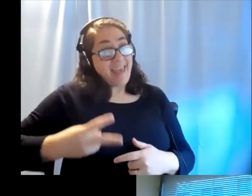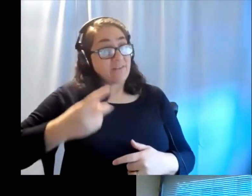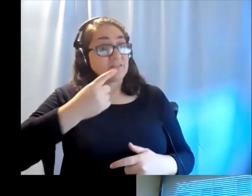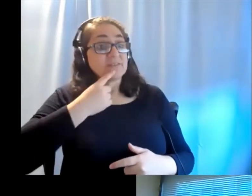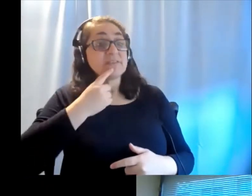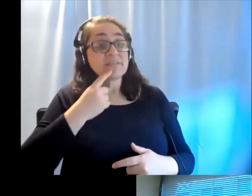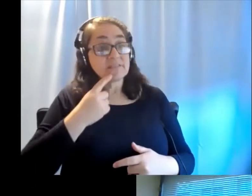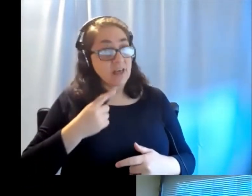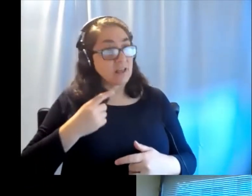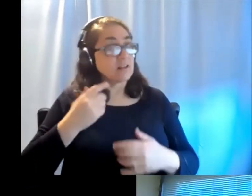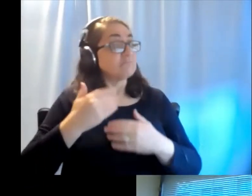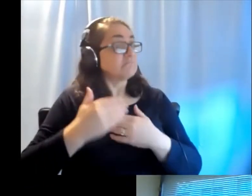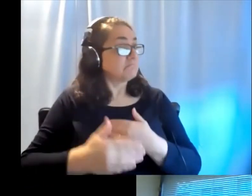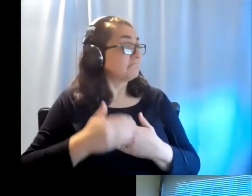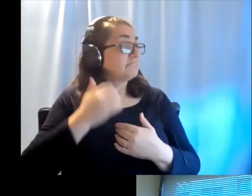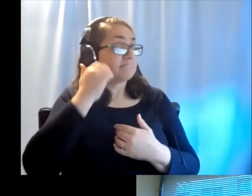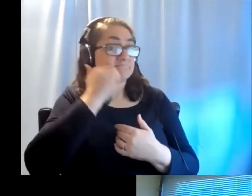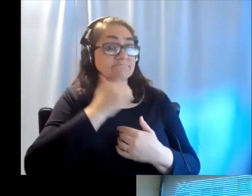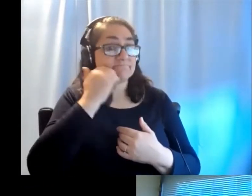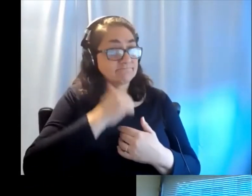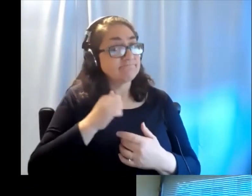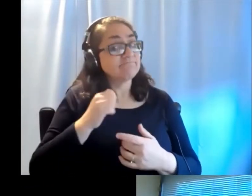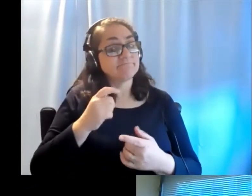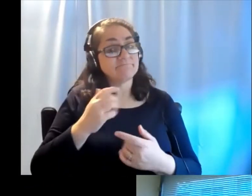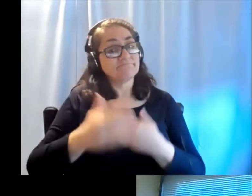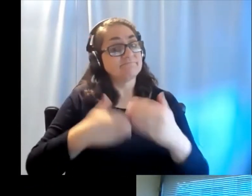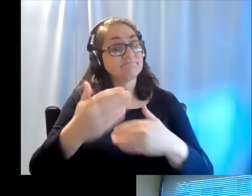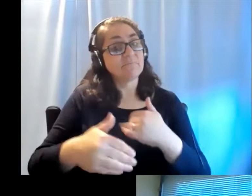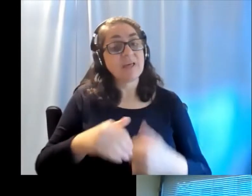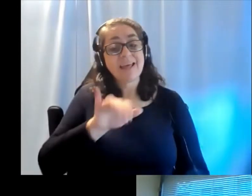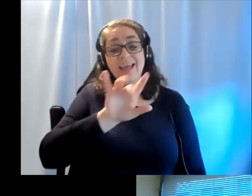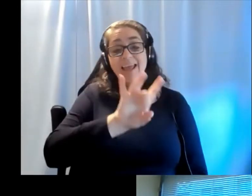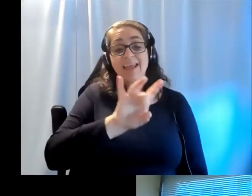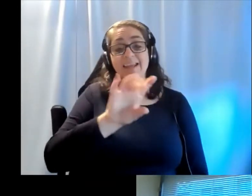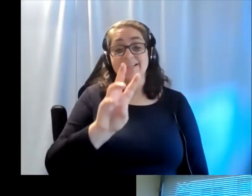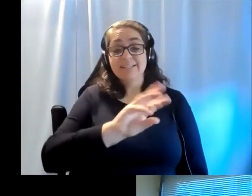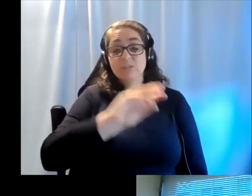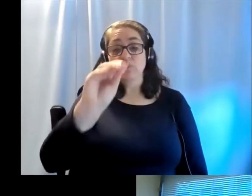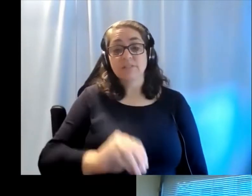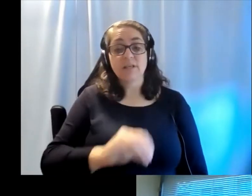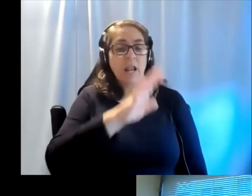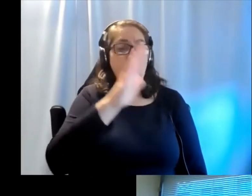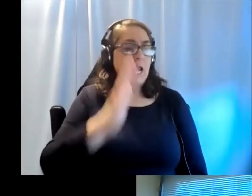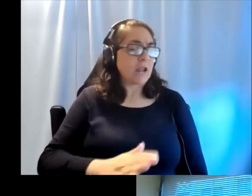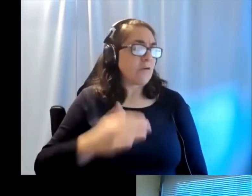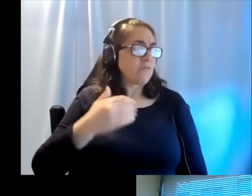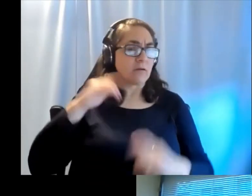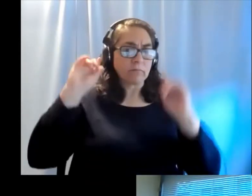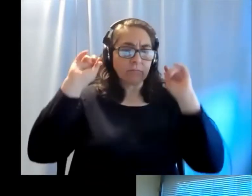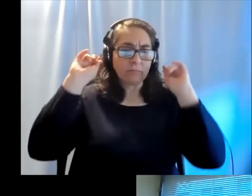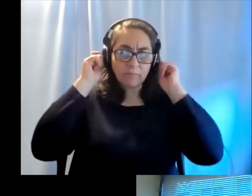86 percent said they never wore hearing protection in those environments.